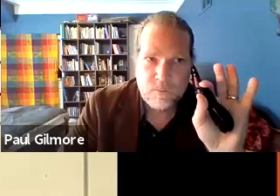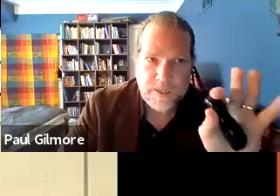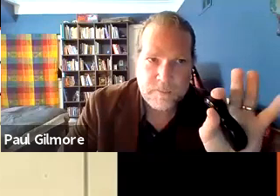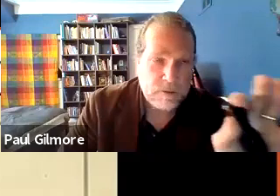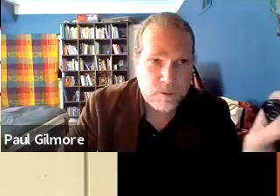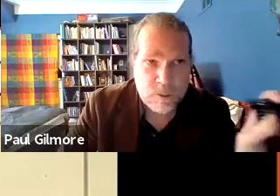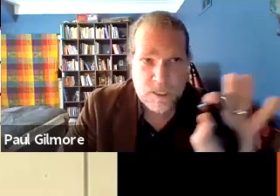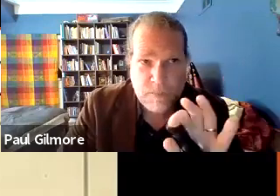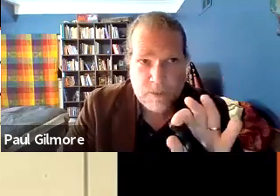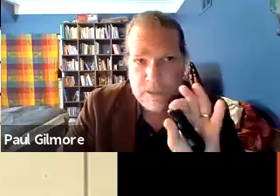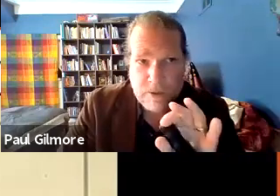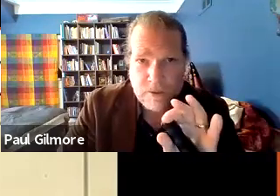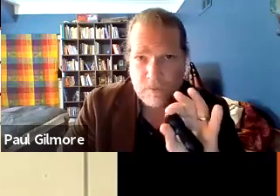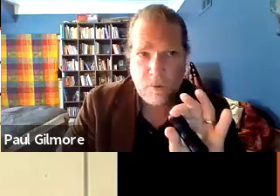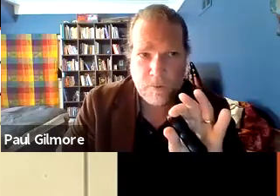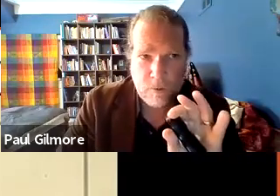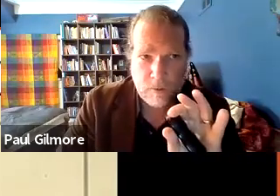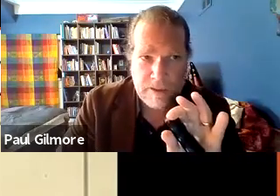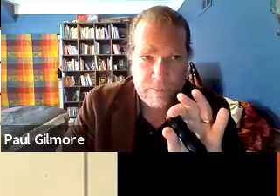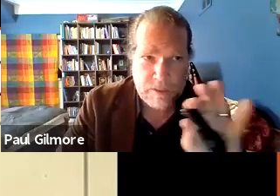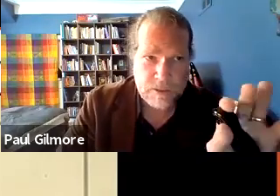white immigrants. You could come here and live your whole your whole life, but you